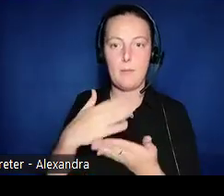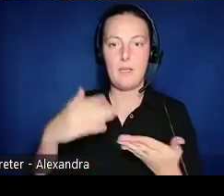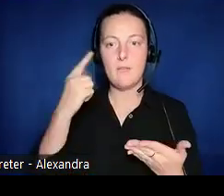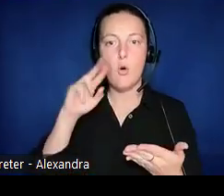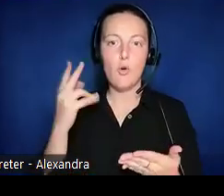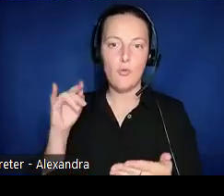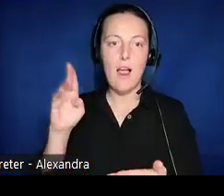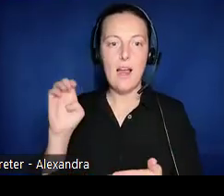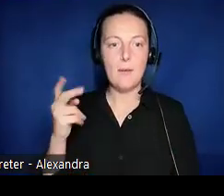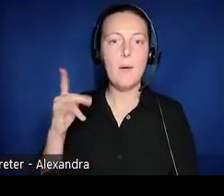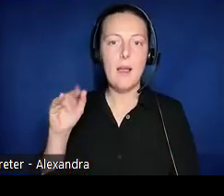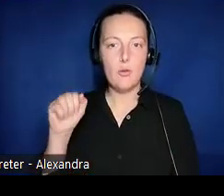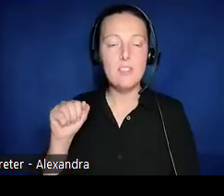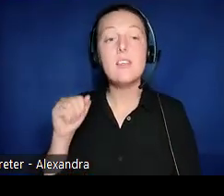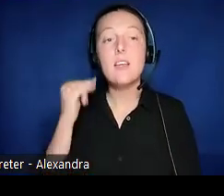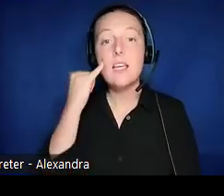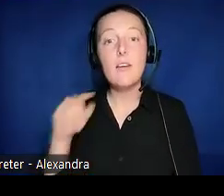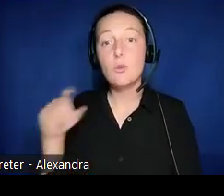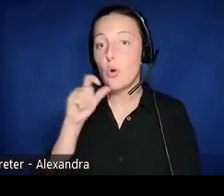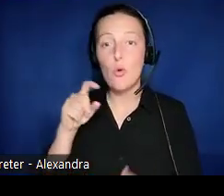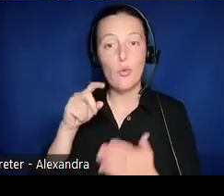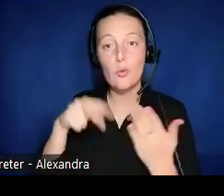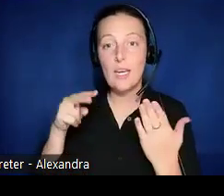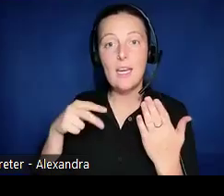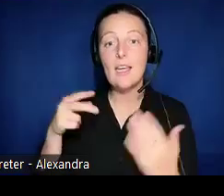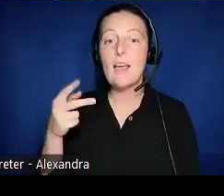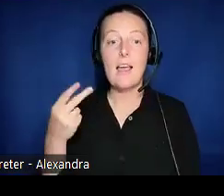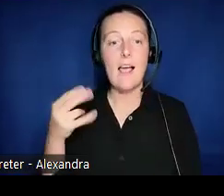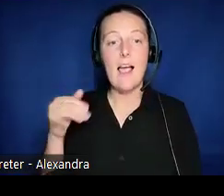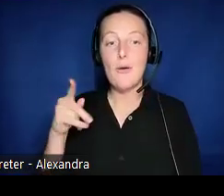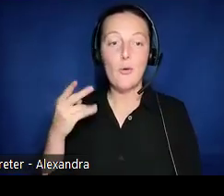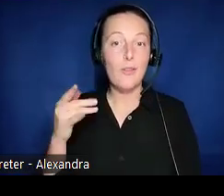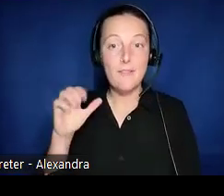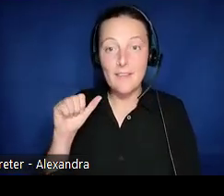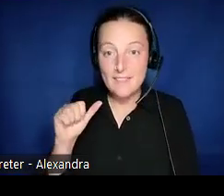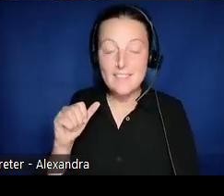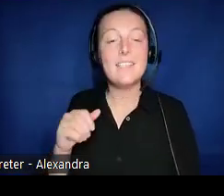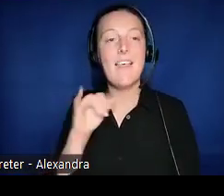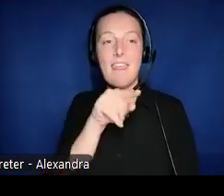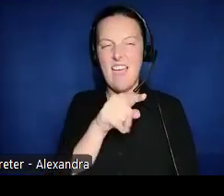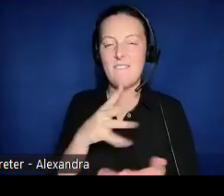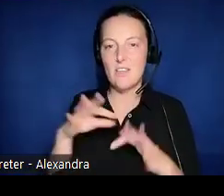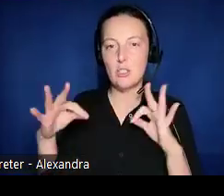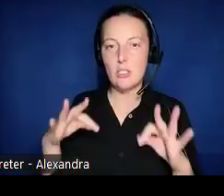doesn't read hieroglyphics is describing uh the process of calculating uh the value for pi which